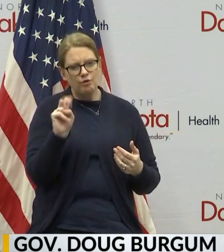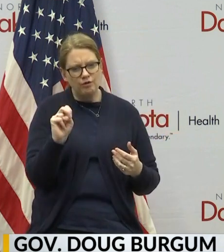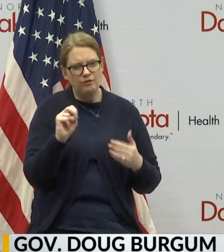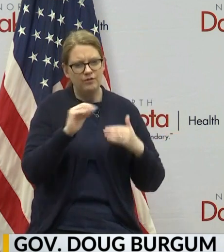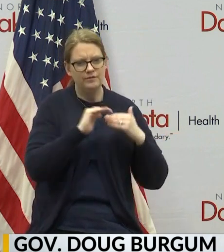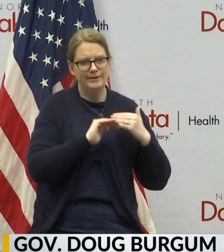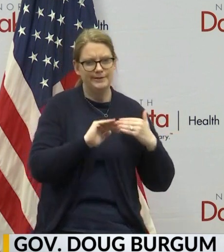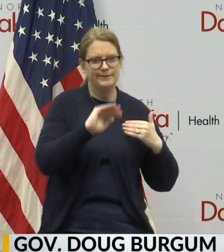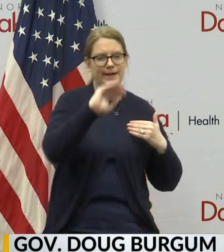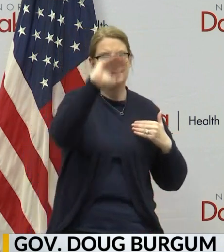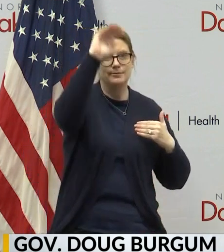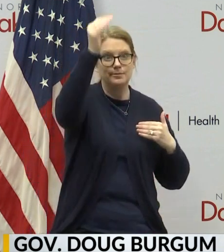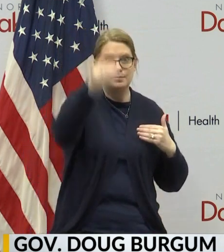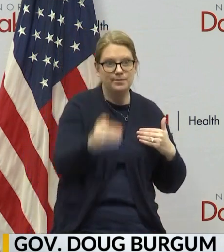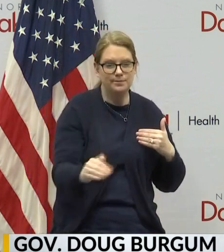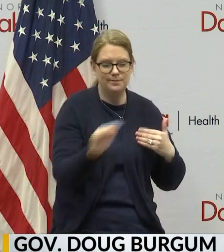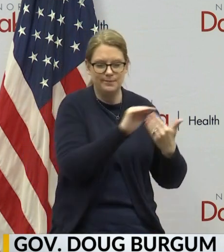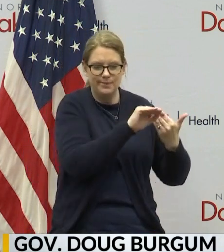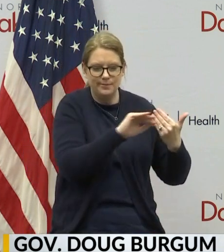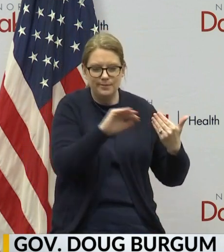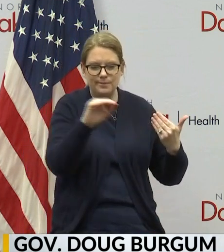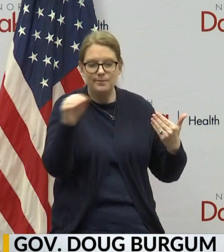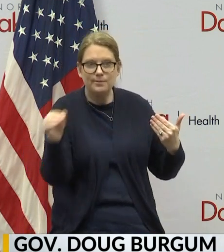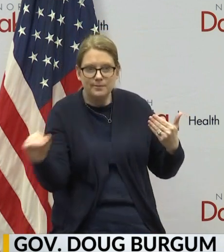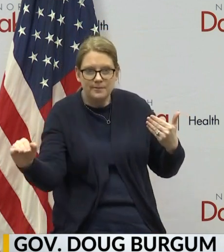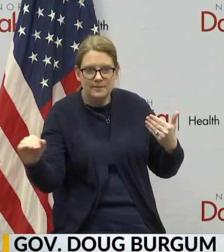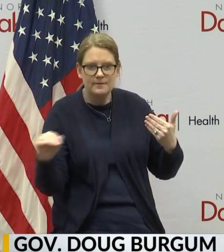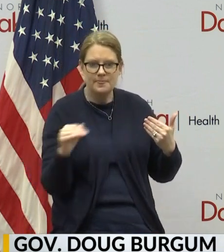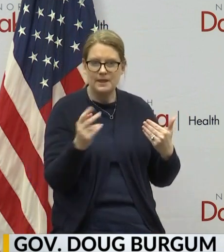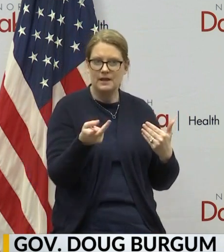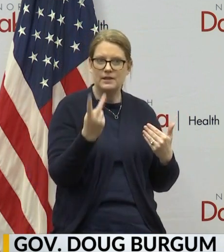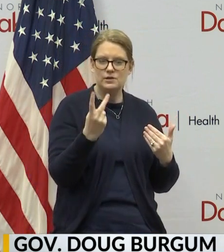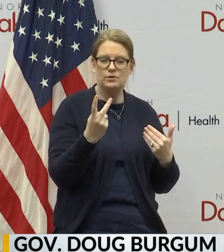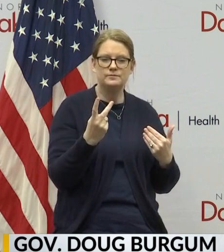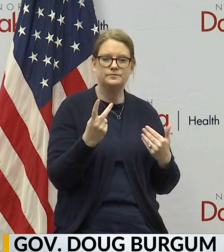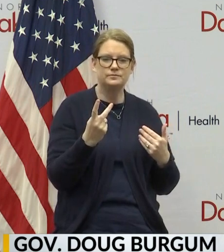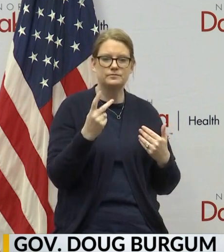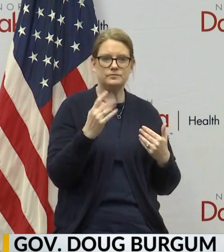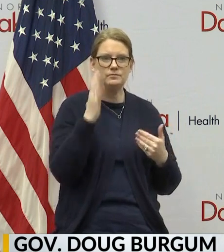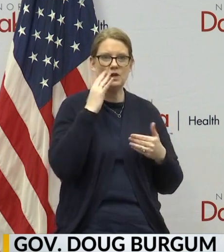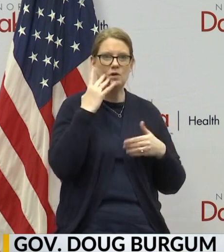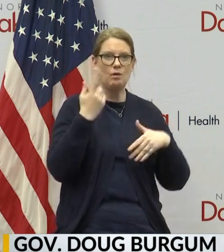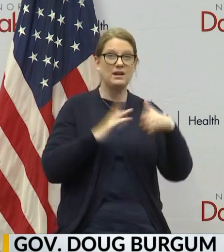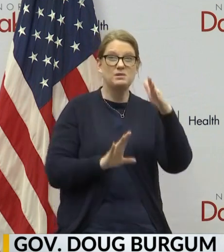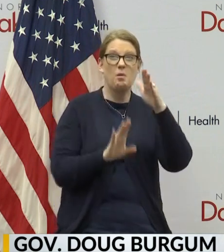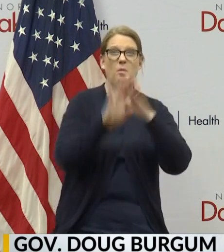IN TERMS OF THE STRATEGY RELATED TO THIS, WE'VE TALKED A LOT